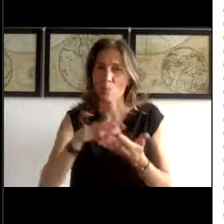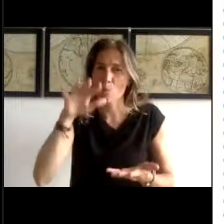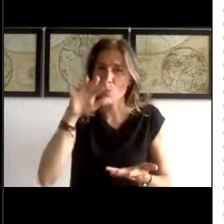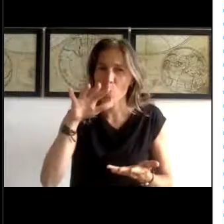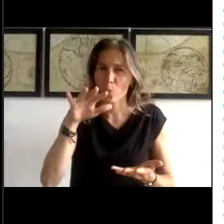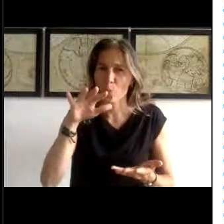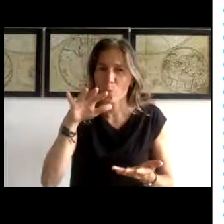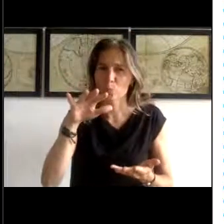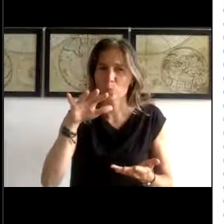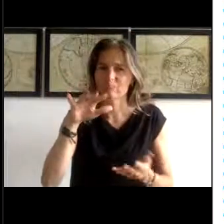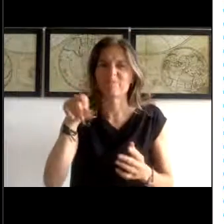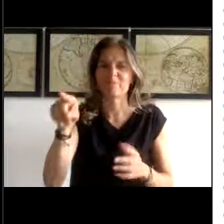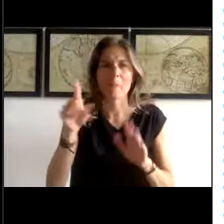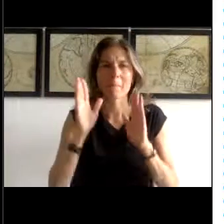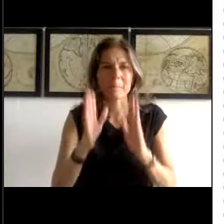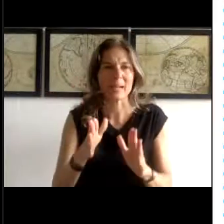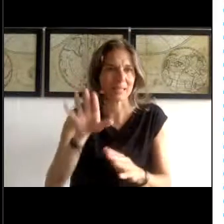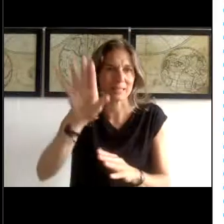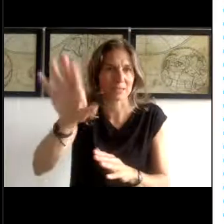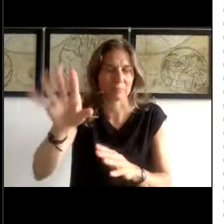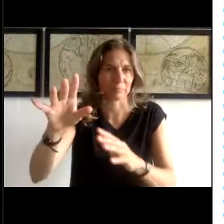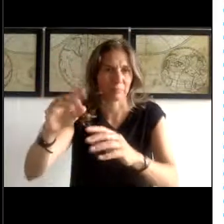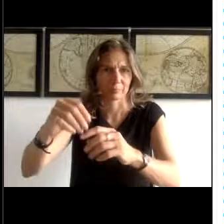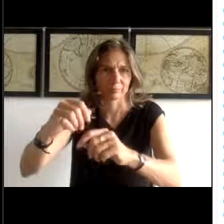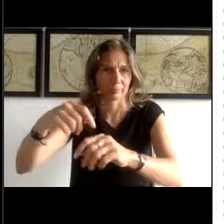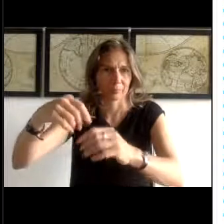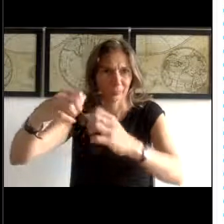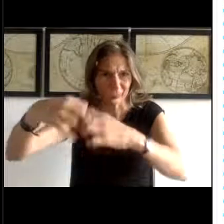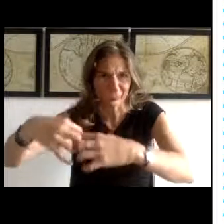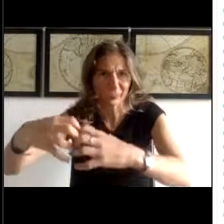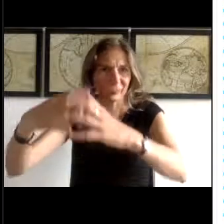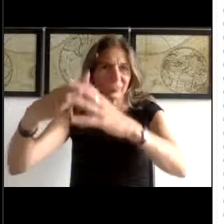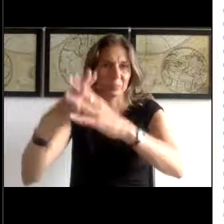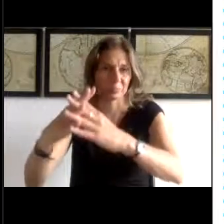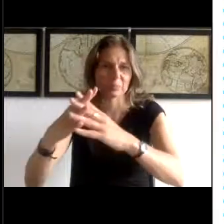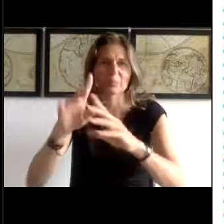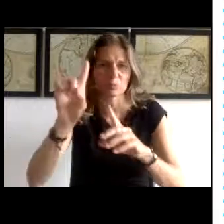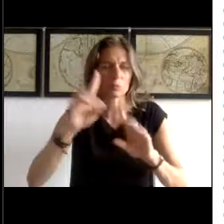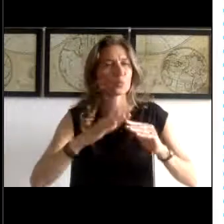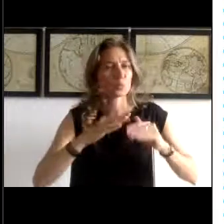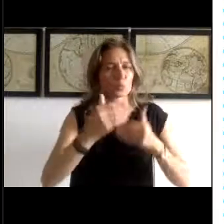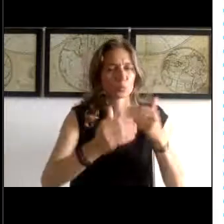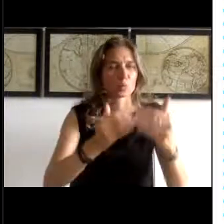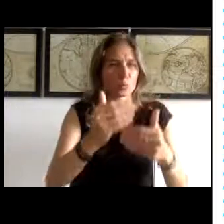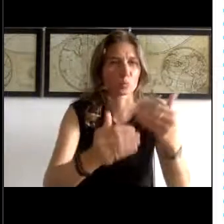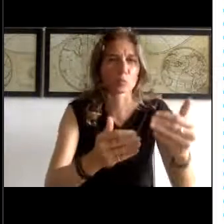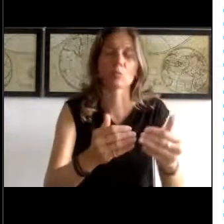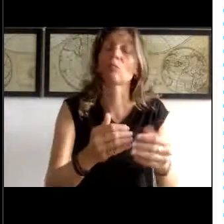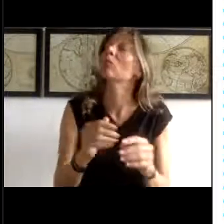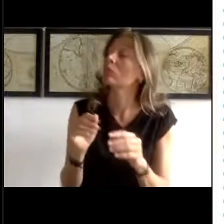So one is by enhancing the visibility of the measures that are available.